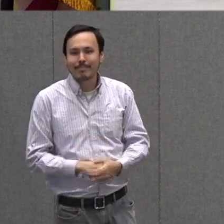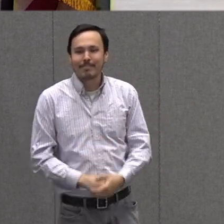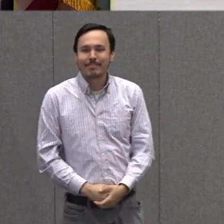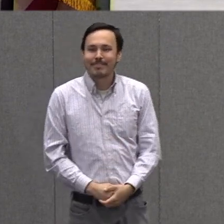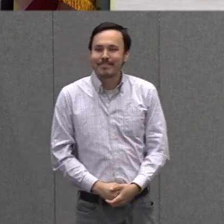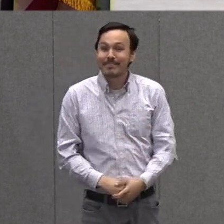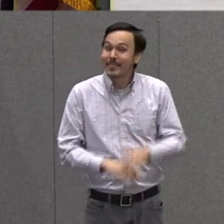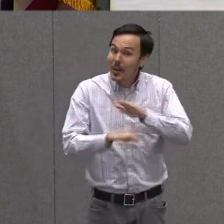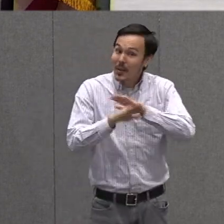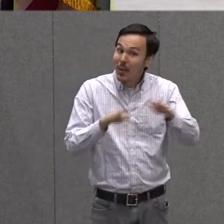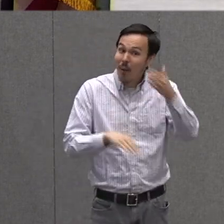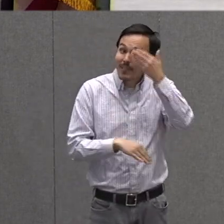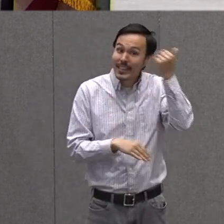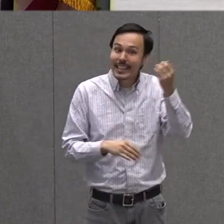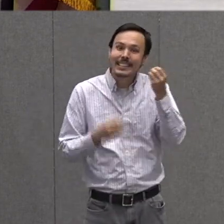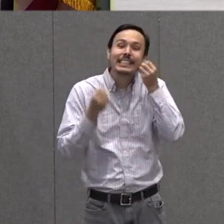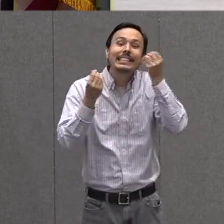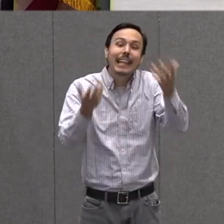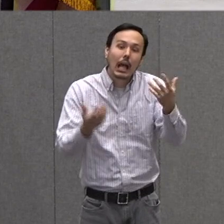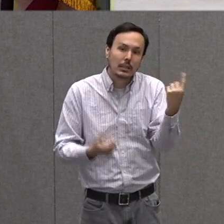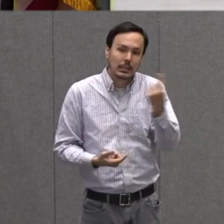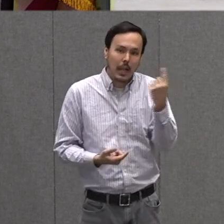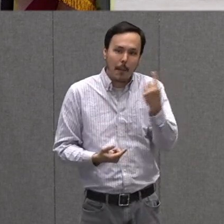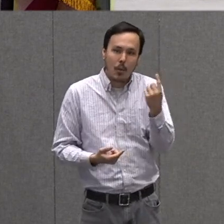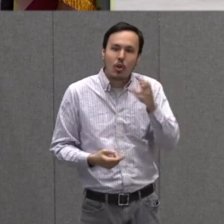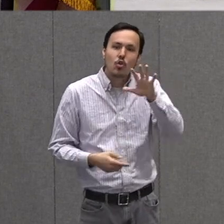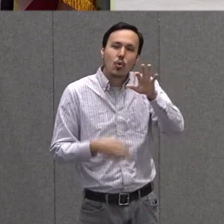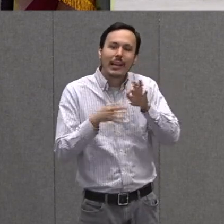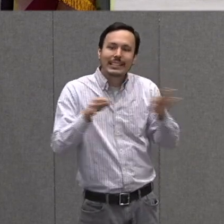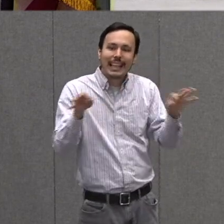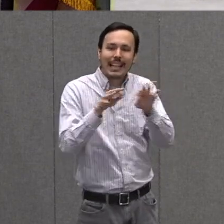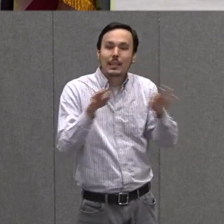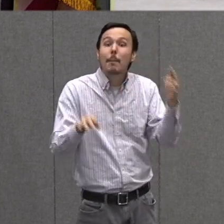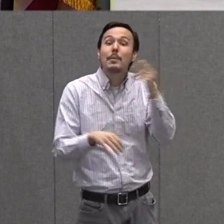Don't forget to tell someone your sentence for practicing speaking out loud.